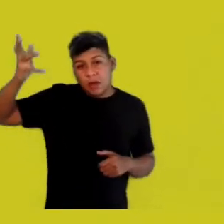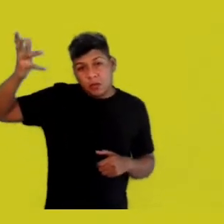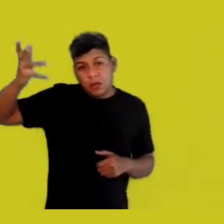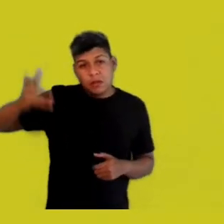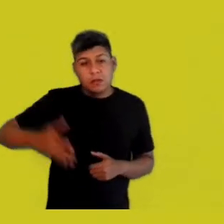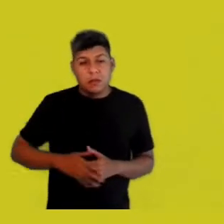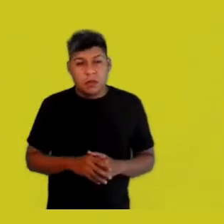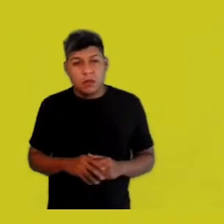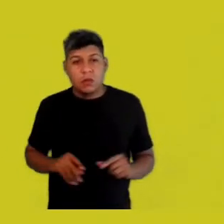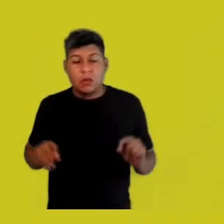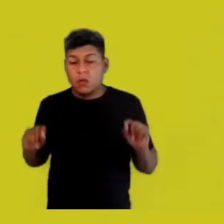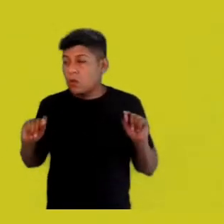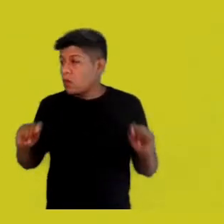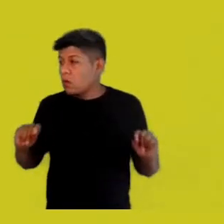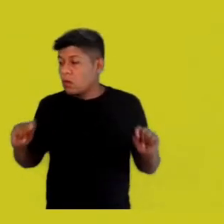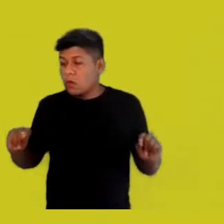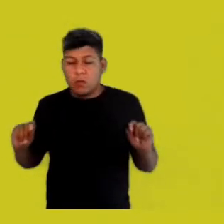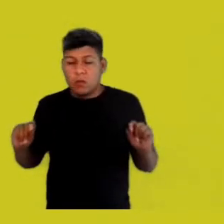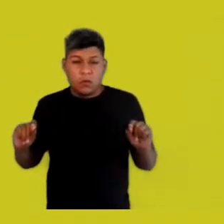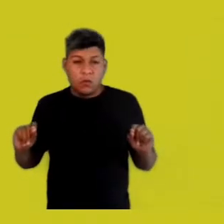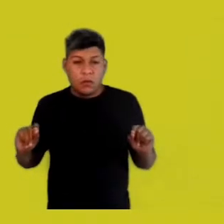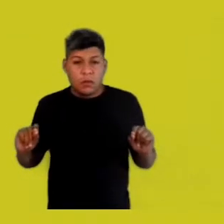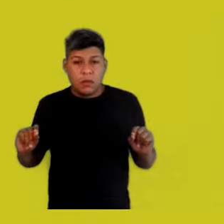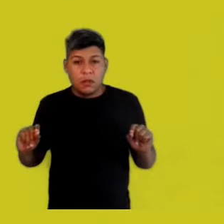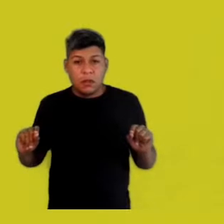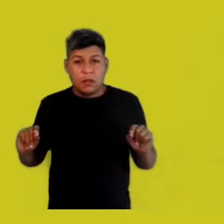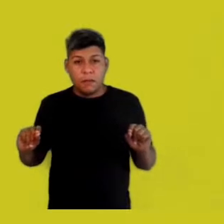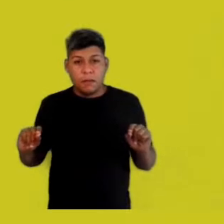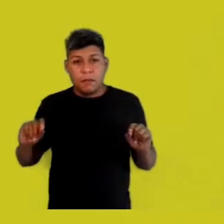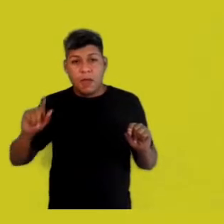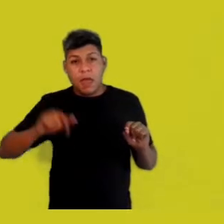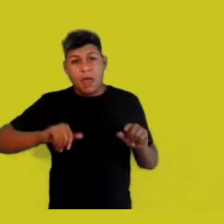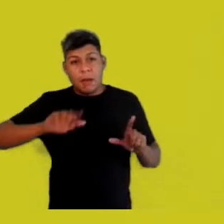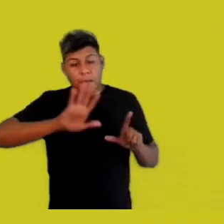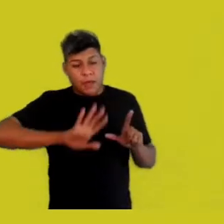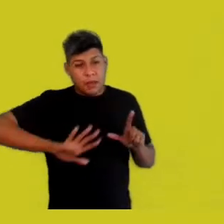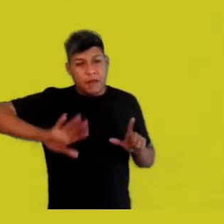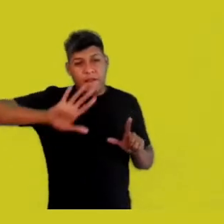is a platform of variations,